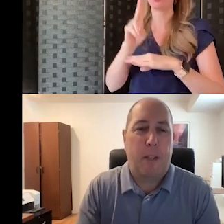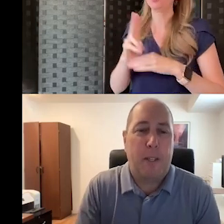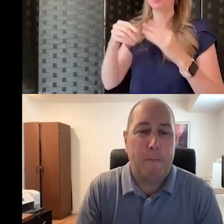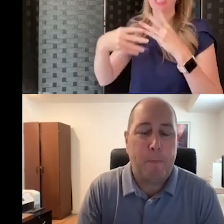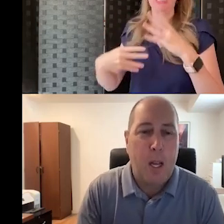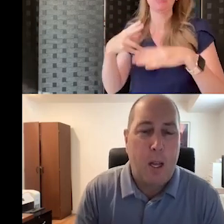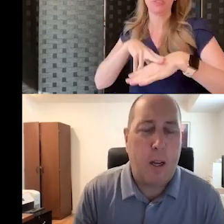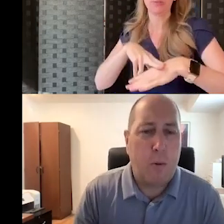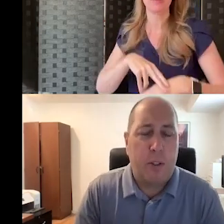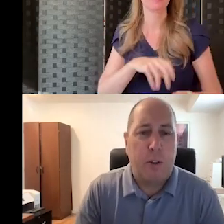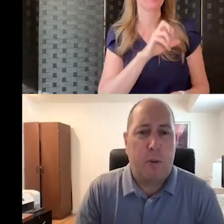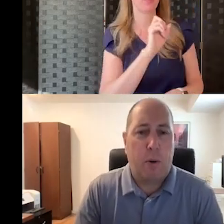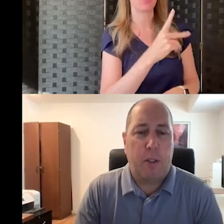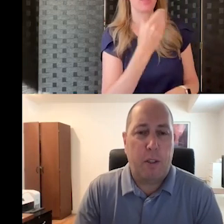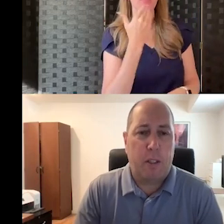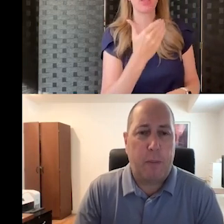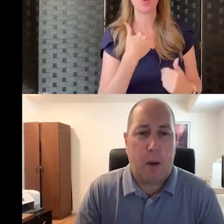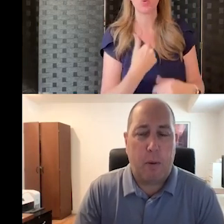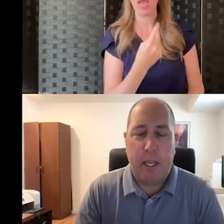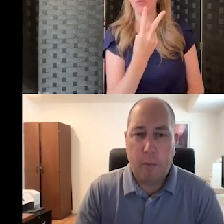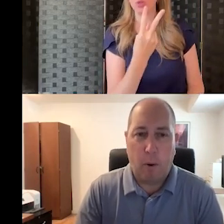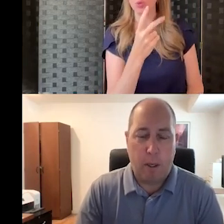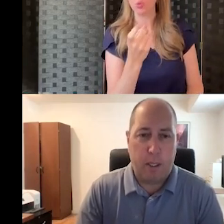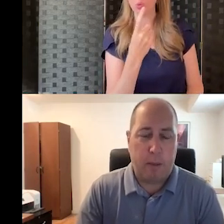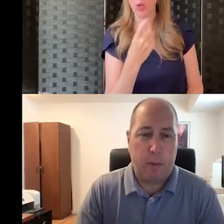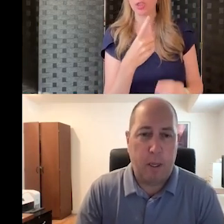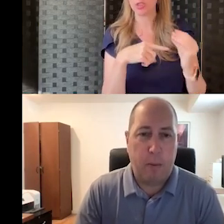Jared: Thank you. There were two questions about keyboard accessibility